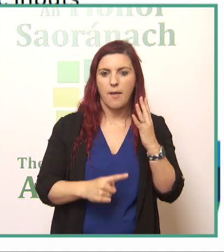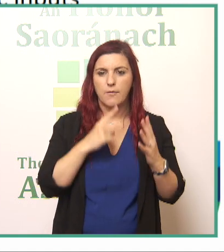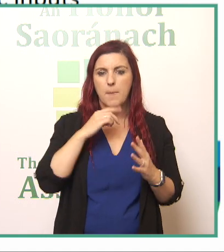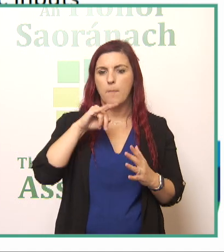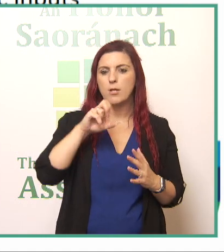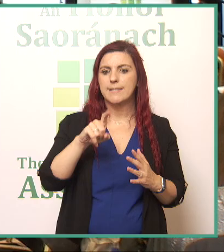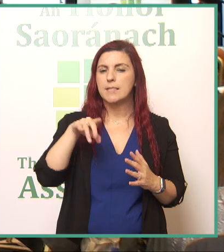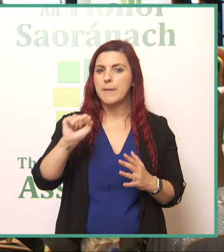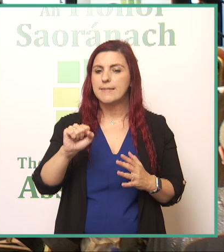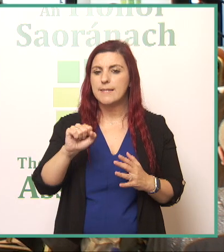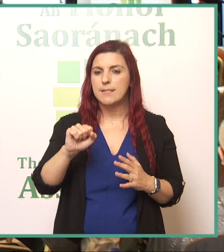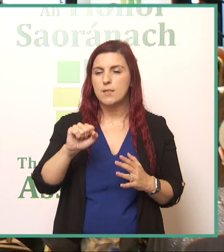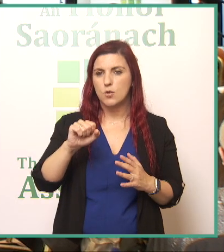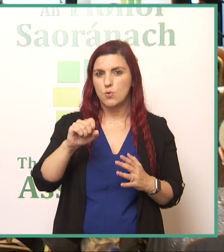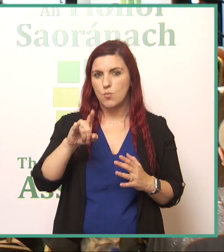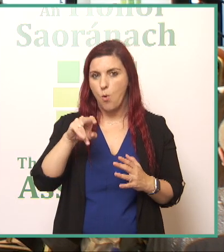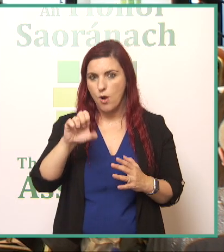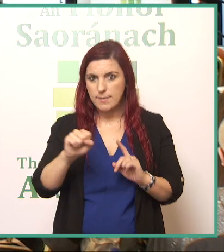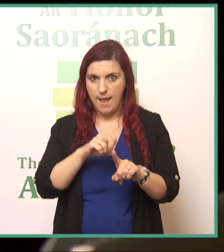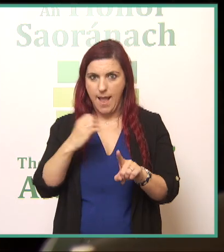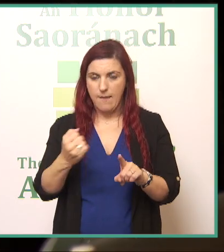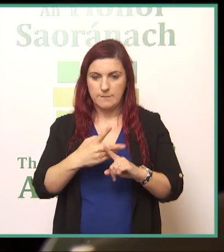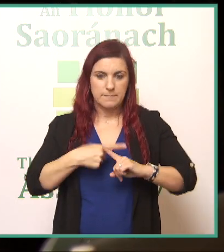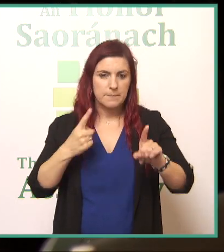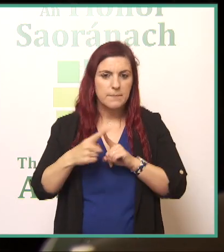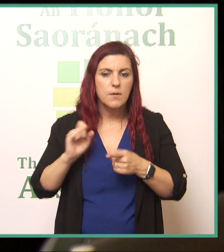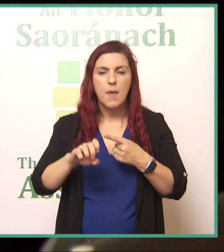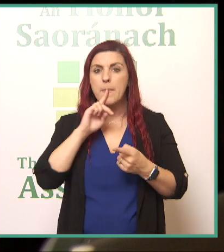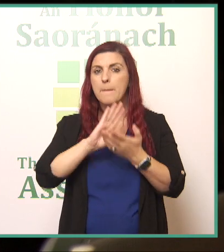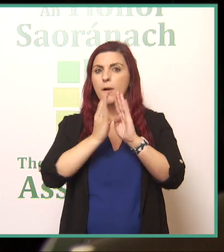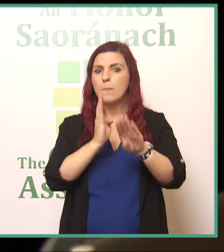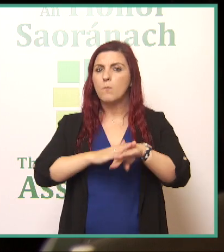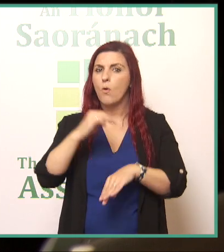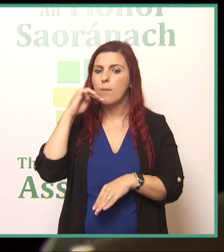required half the use of anthematics which becomes increasingly important when we see